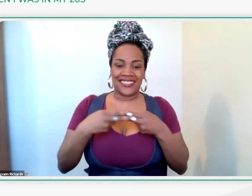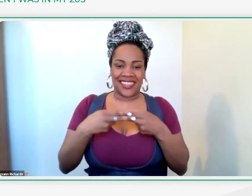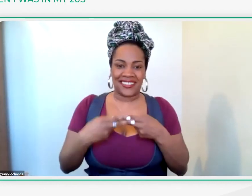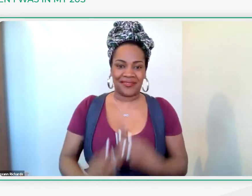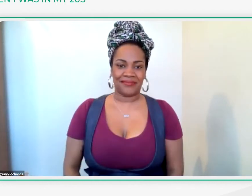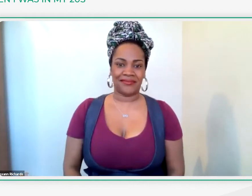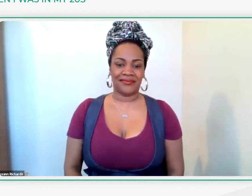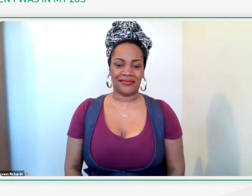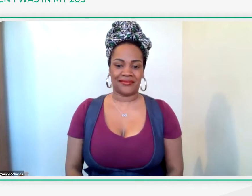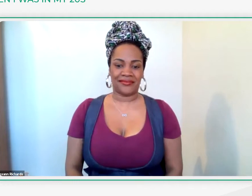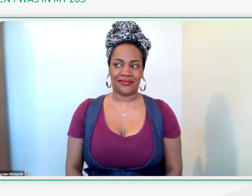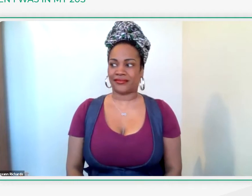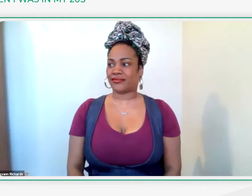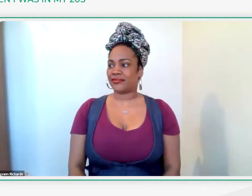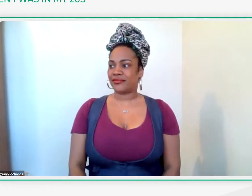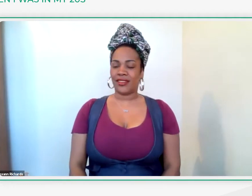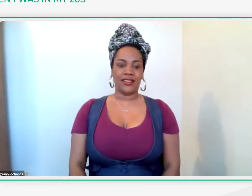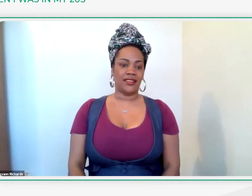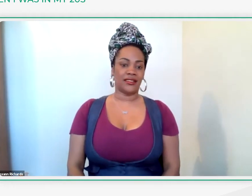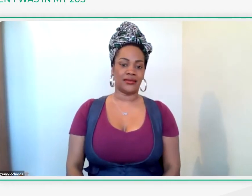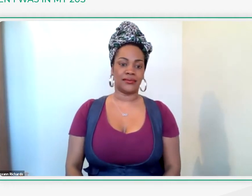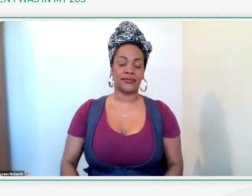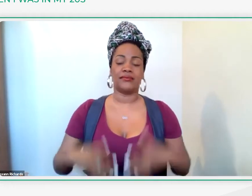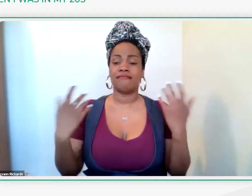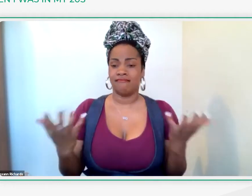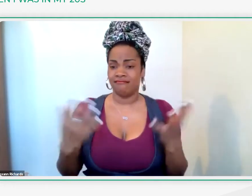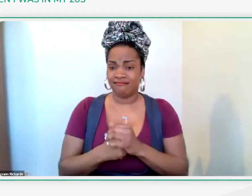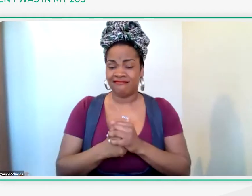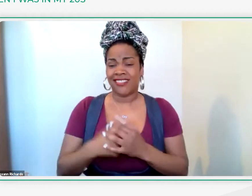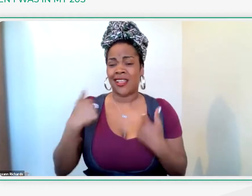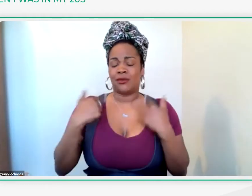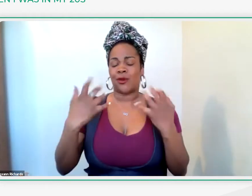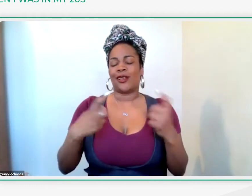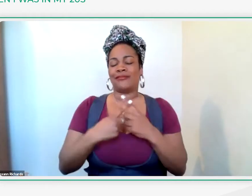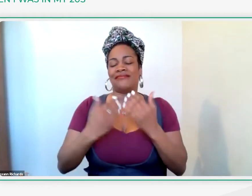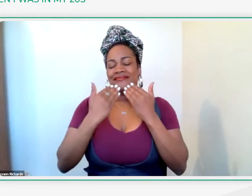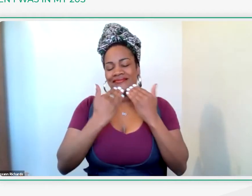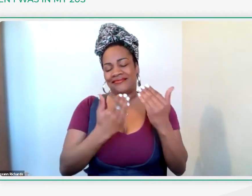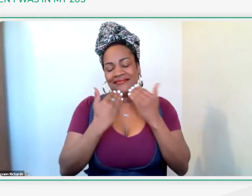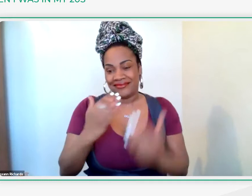So, keep an eye out for that. Next slide.